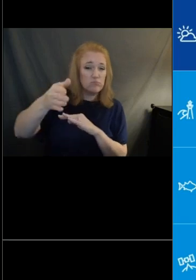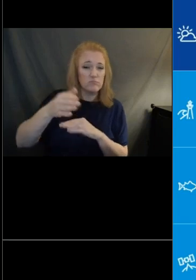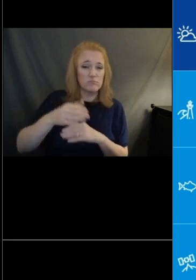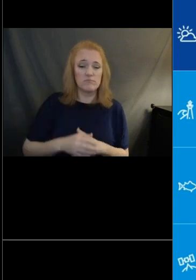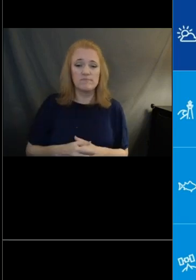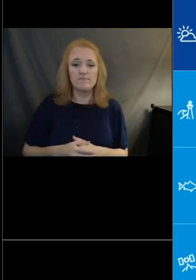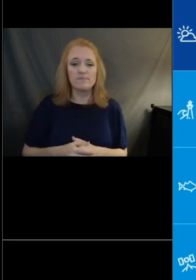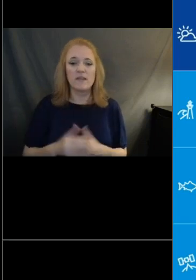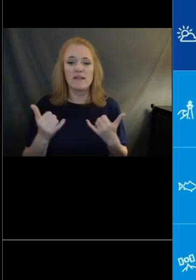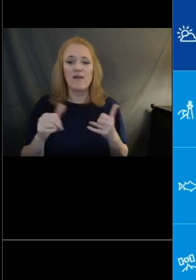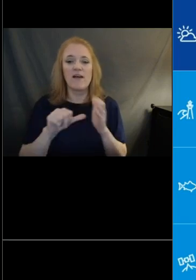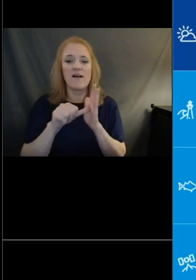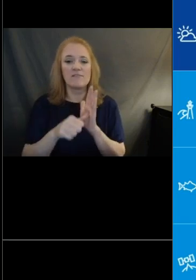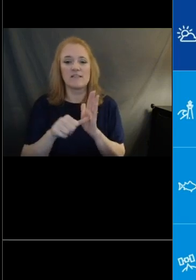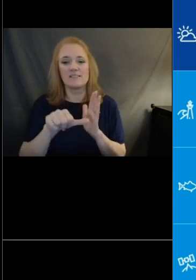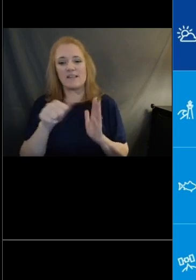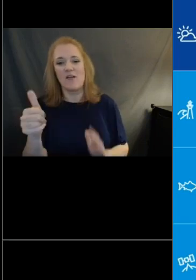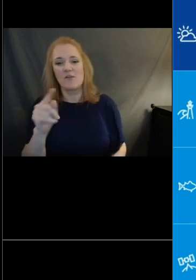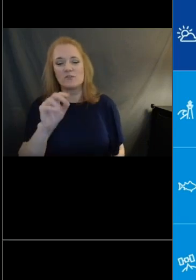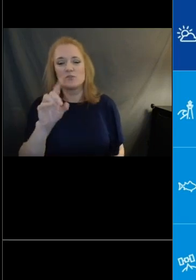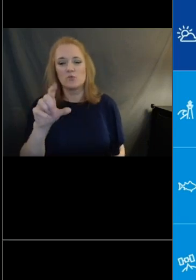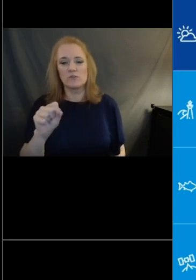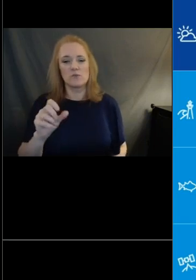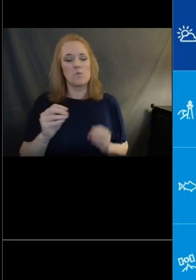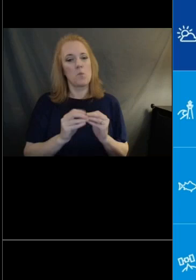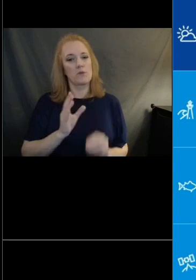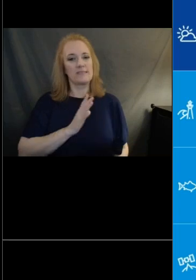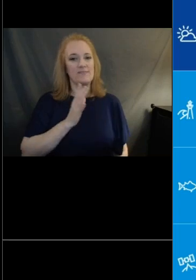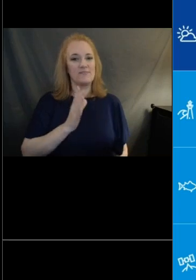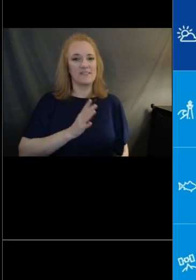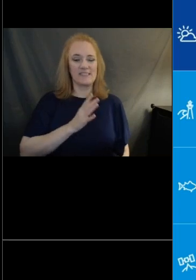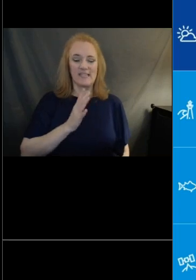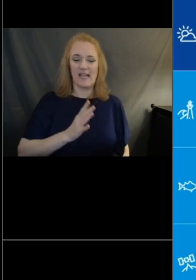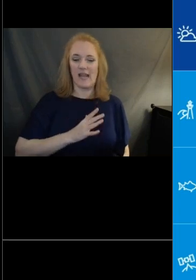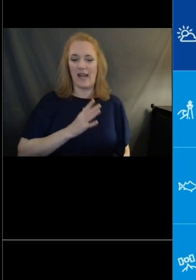Highlighting some of the other tools: more sophisticated, Ensemble Situational Awareness